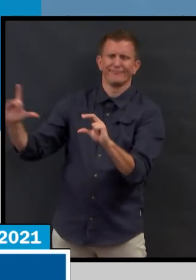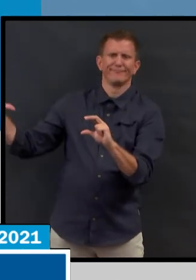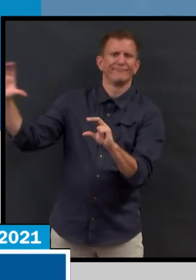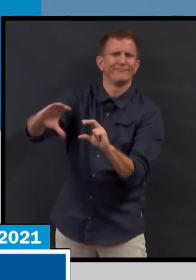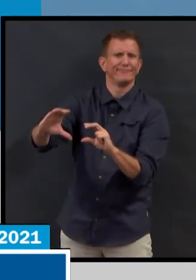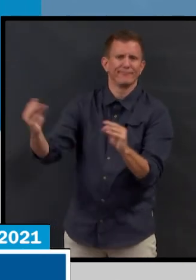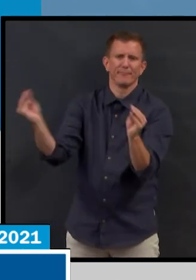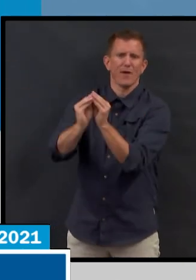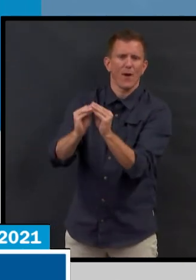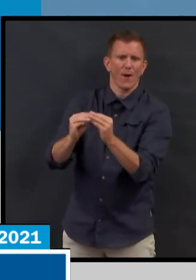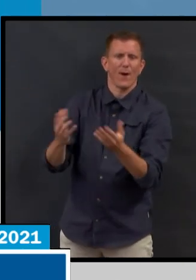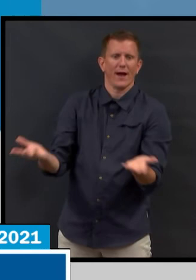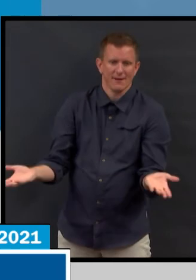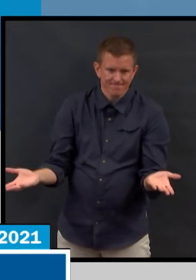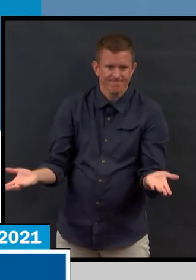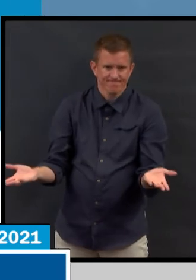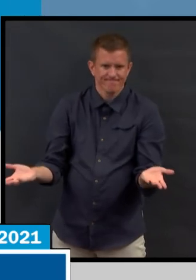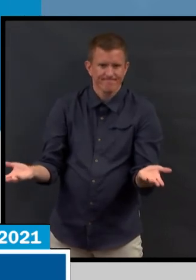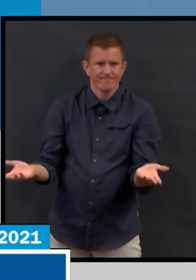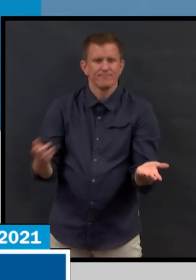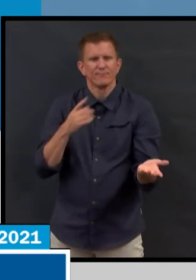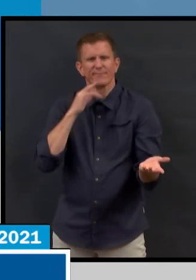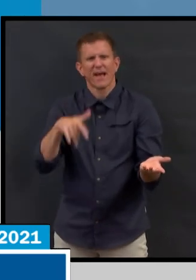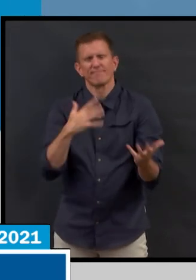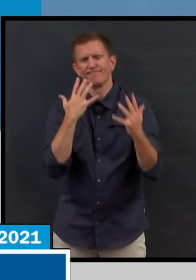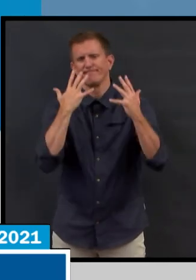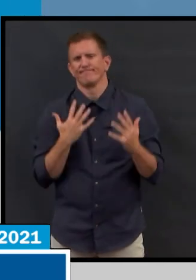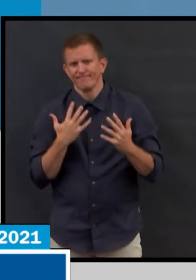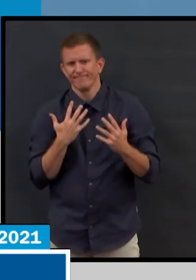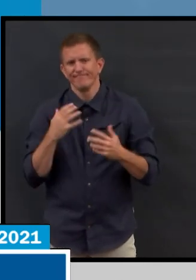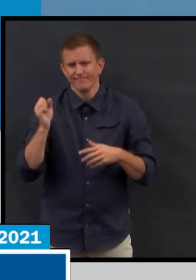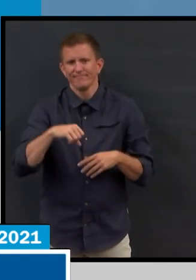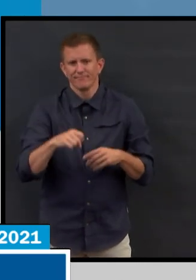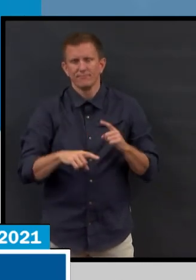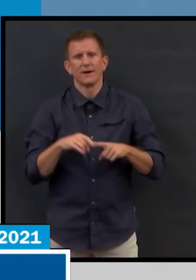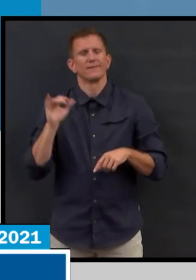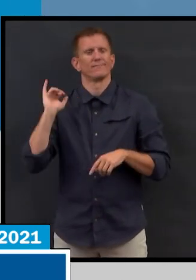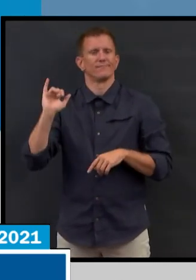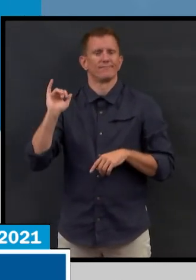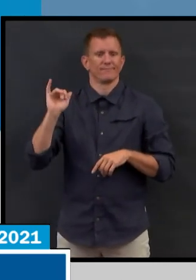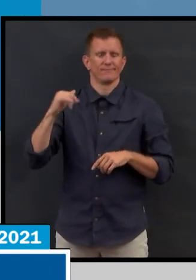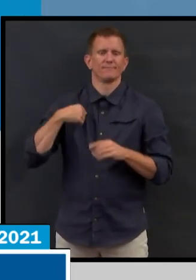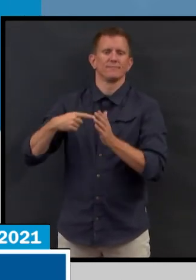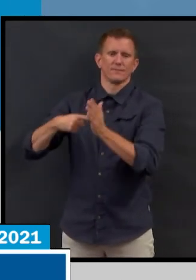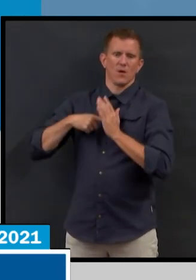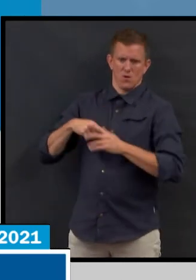that is taking place today is what we should be doing in order to reaffirm the vision and hopes of